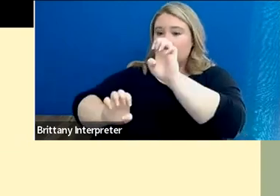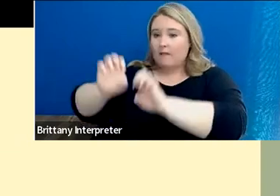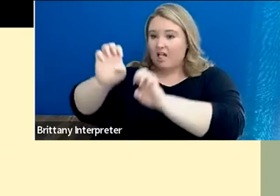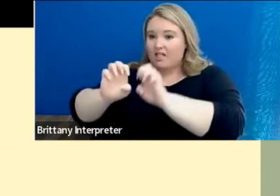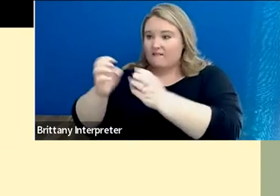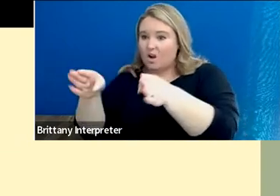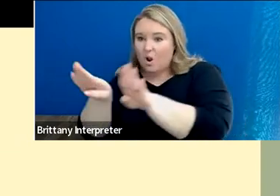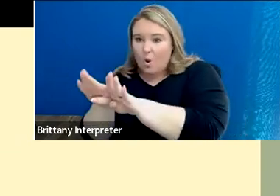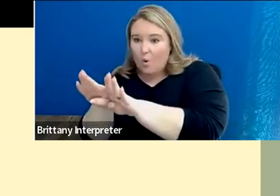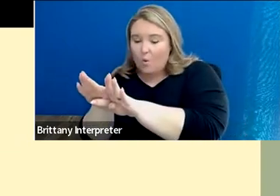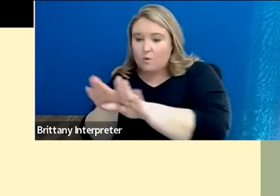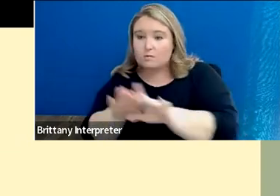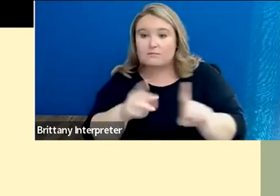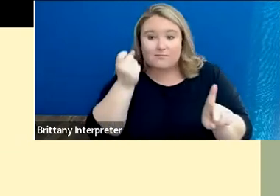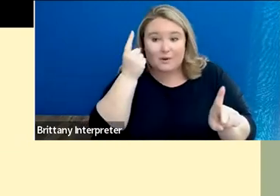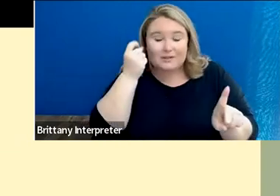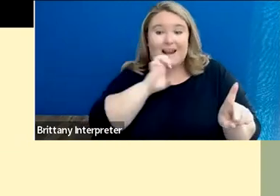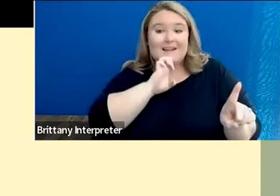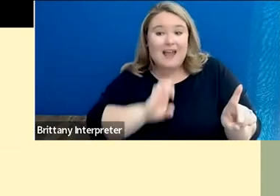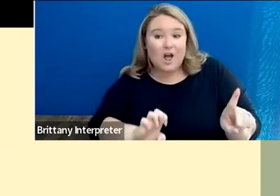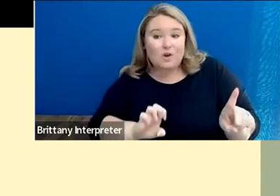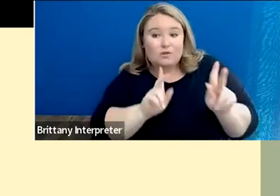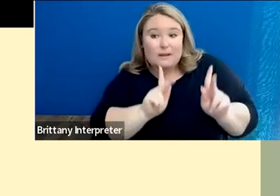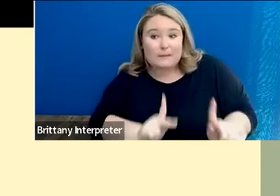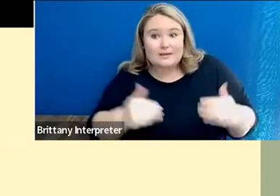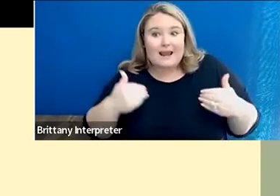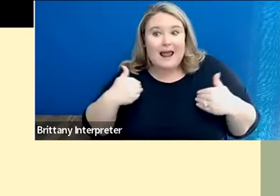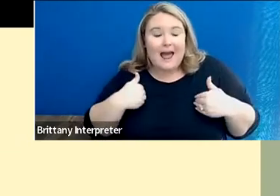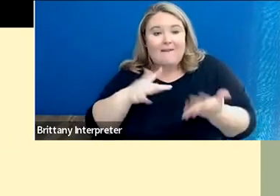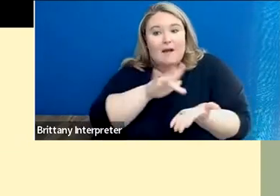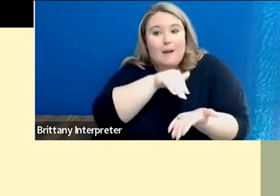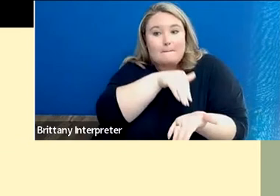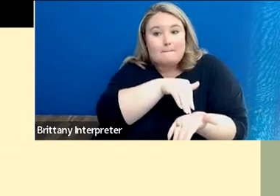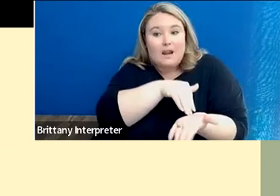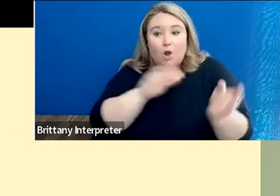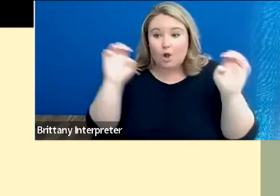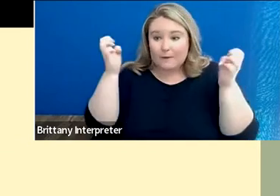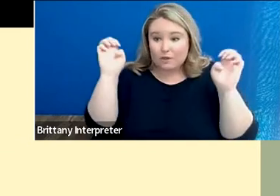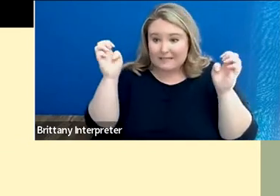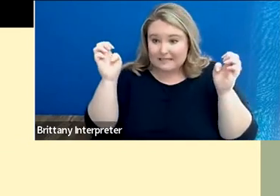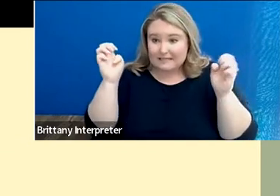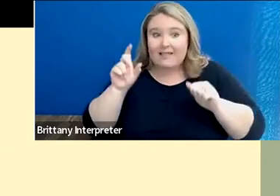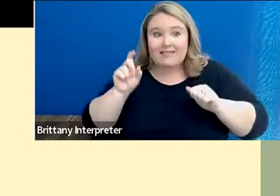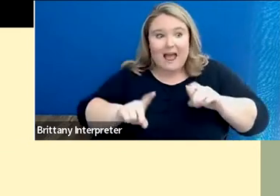One of the elderly/disabled persons in the building had a medical issue. They had to evacuate this person via the ladder